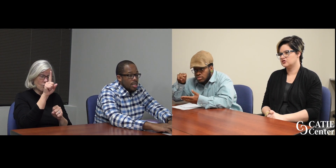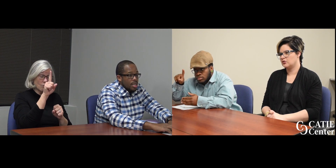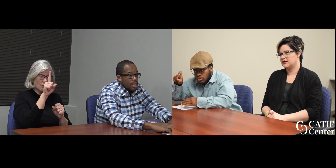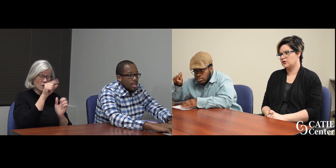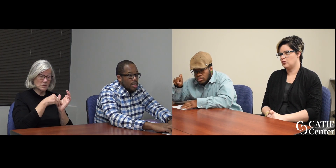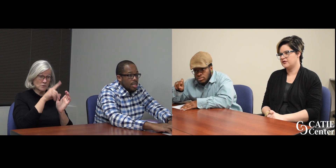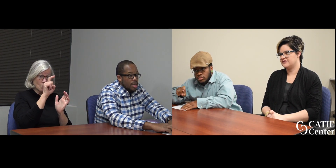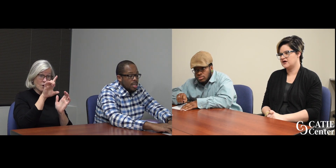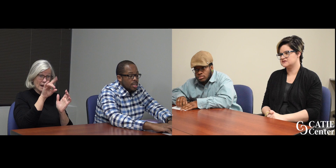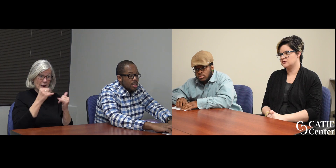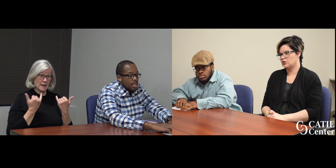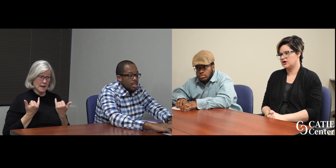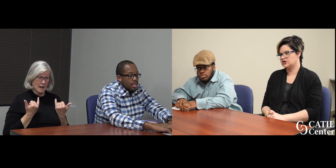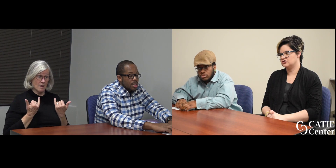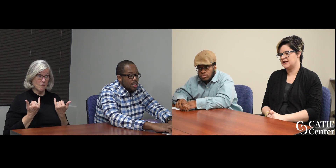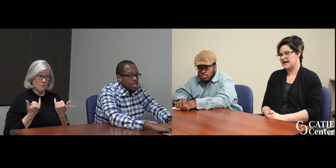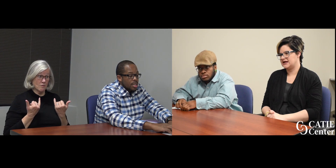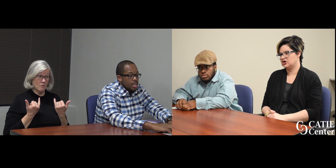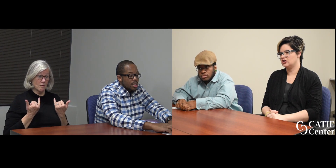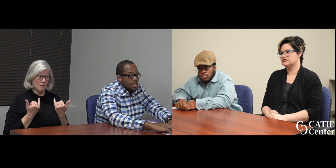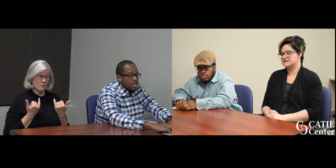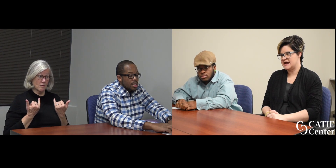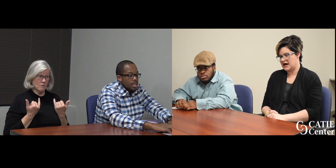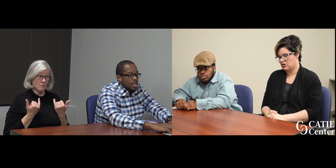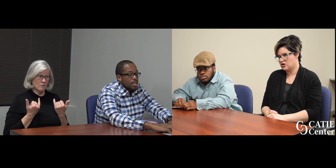So I would get $1180.00 now?